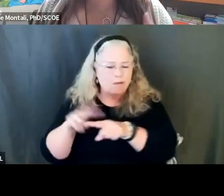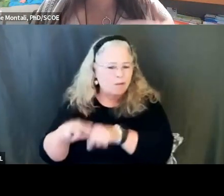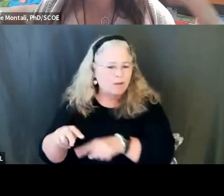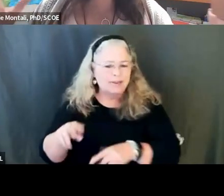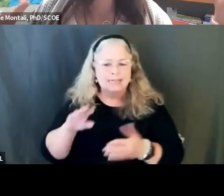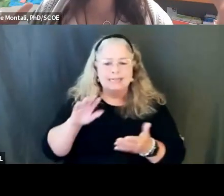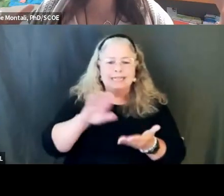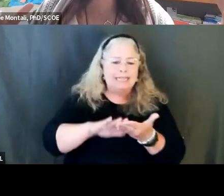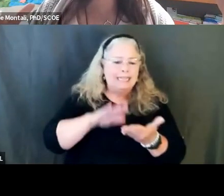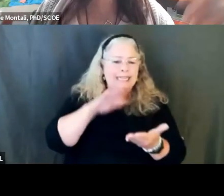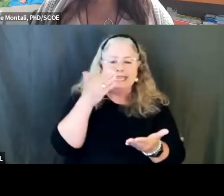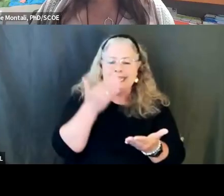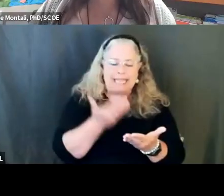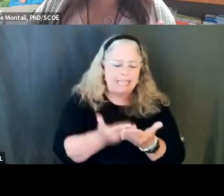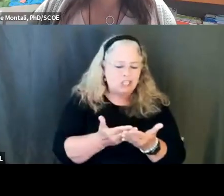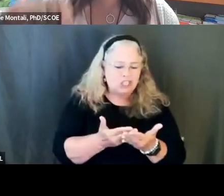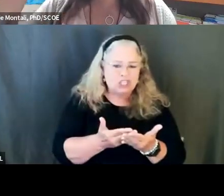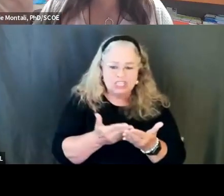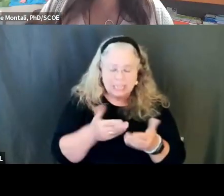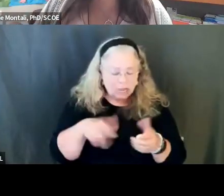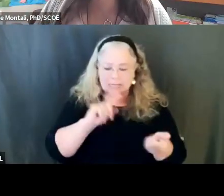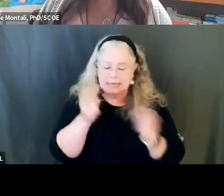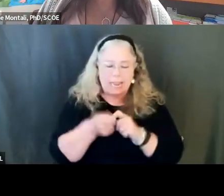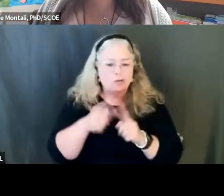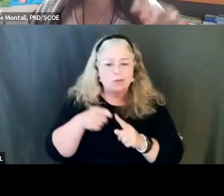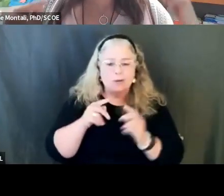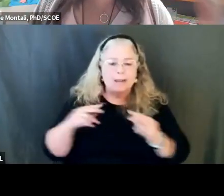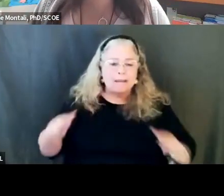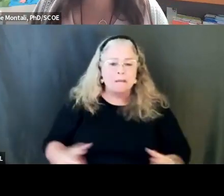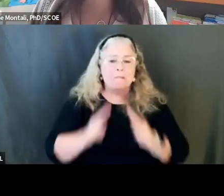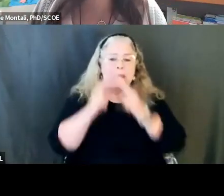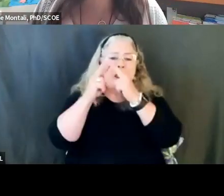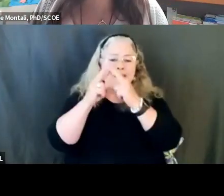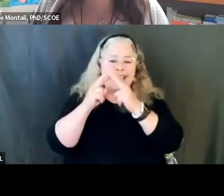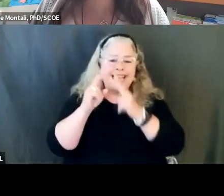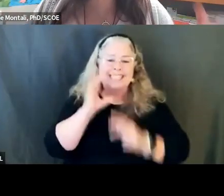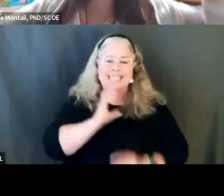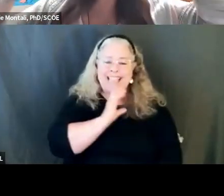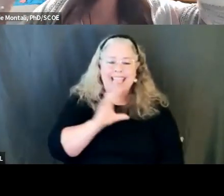into a Paris cafe. Children were painting and trying to sell their paintings to others wearing